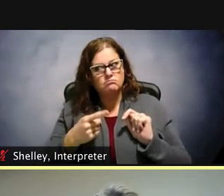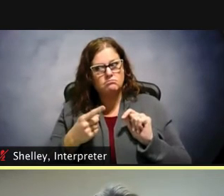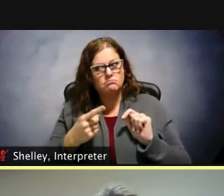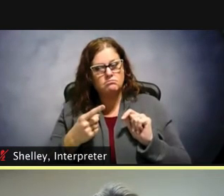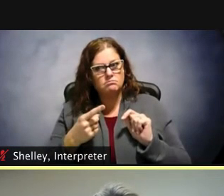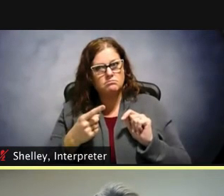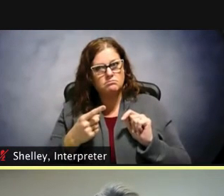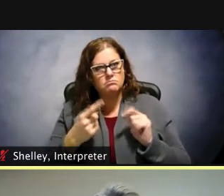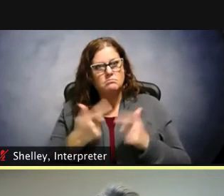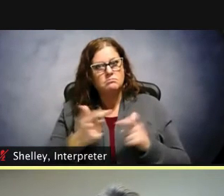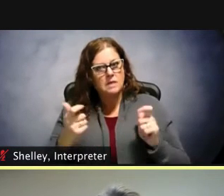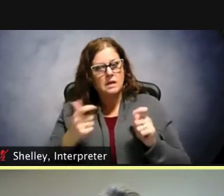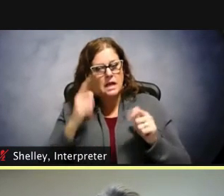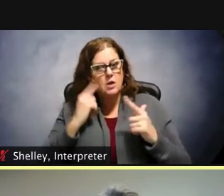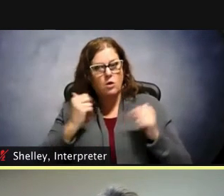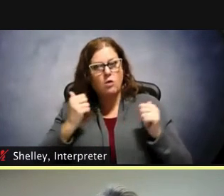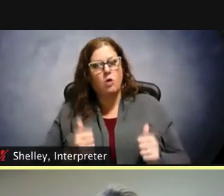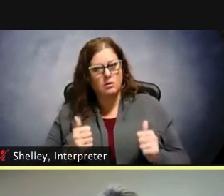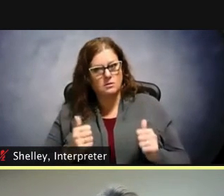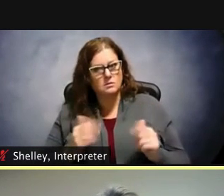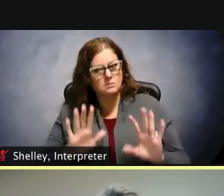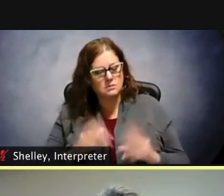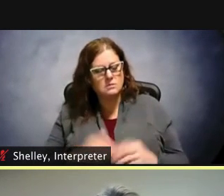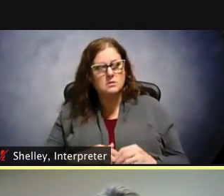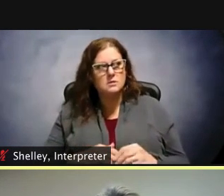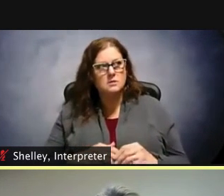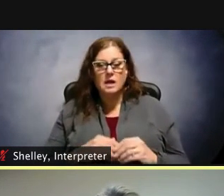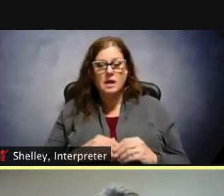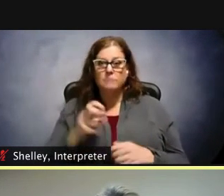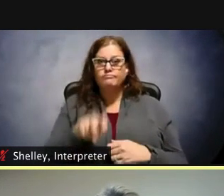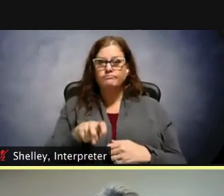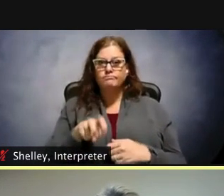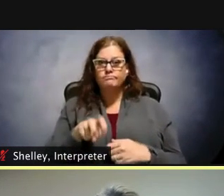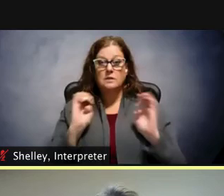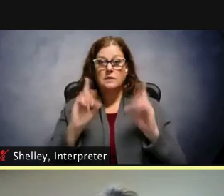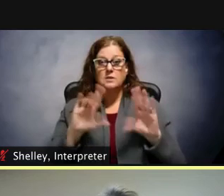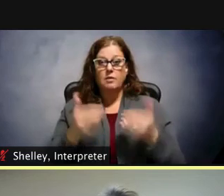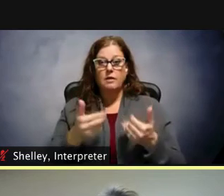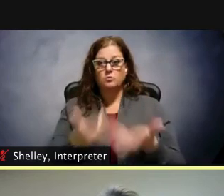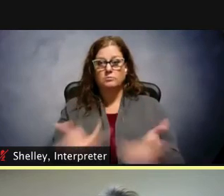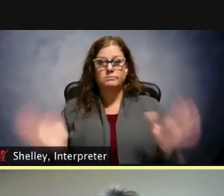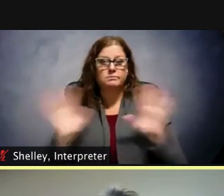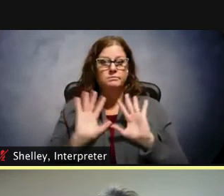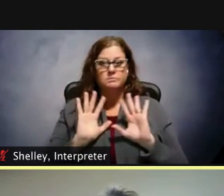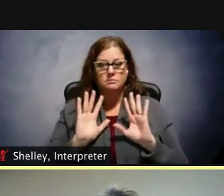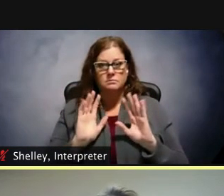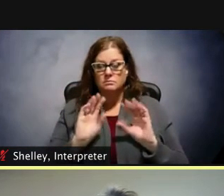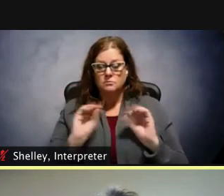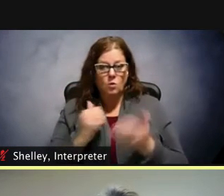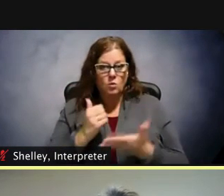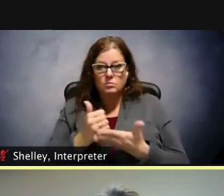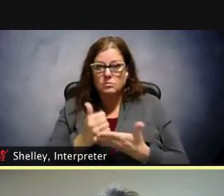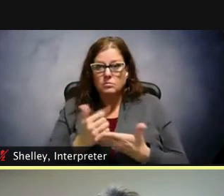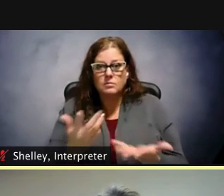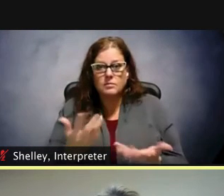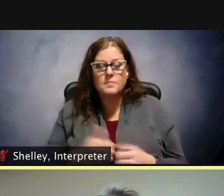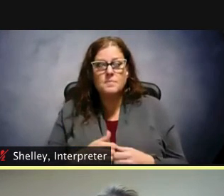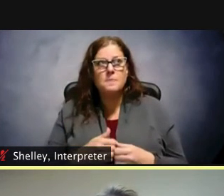loss. And he's sitting in a general education classroom. And noticing that he's missing most of